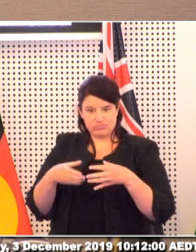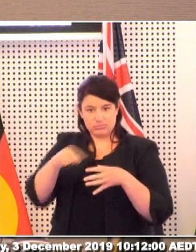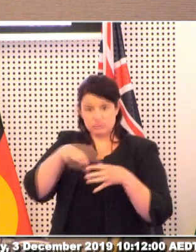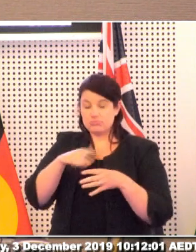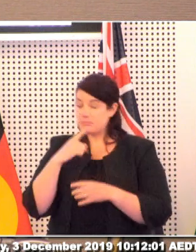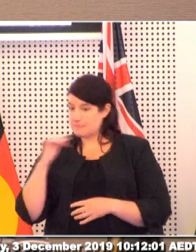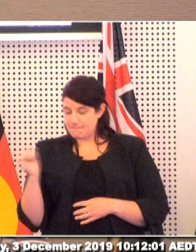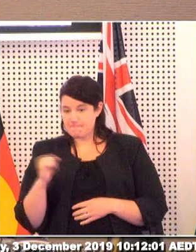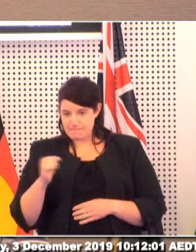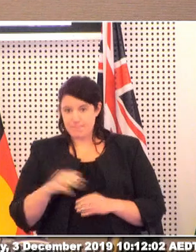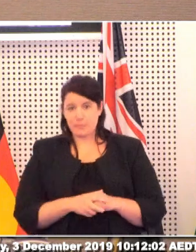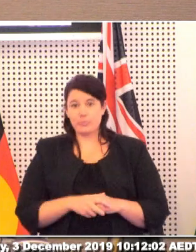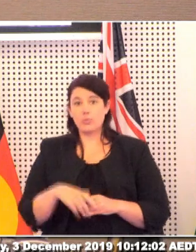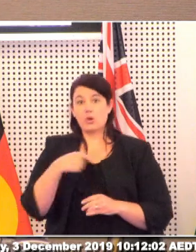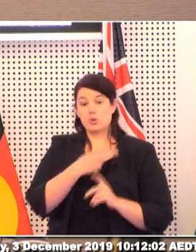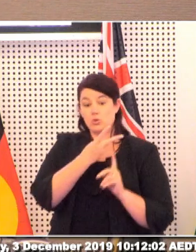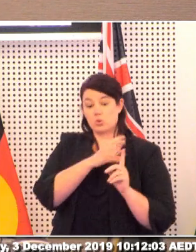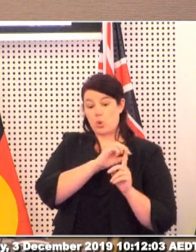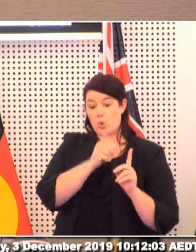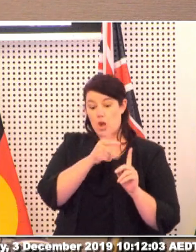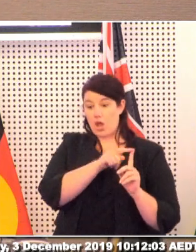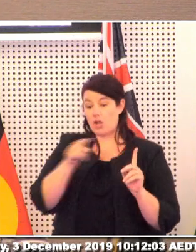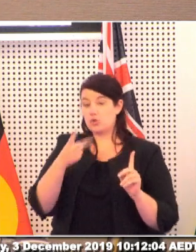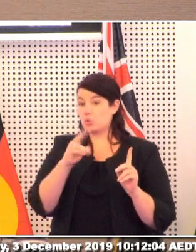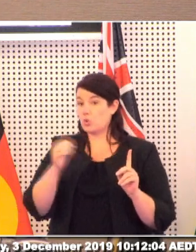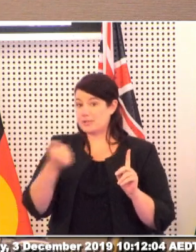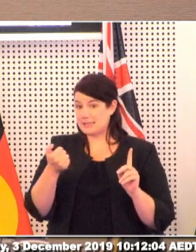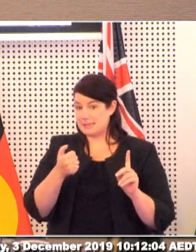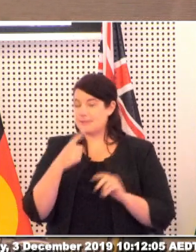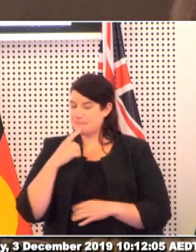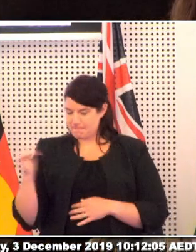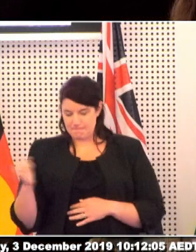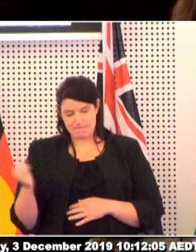You held that role between 2009 to 2016. Yes.